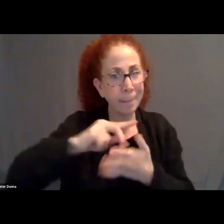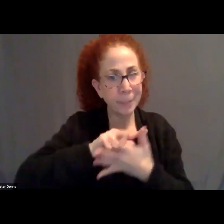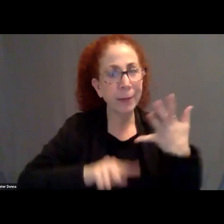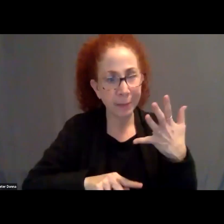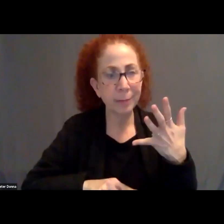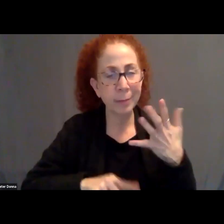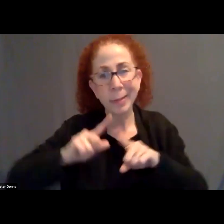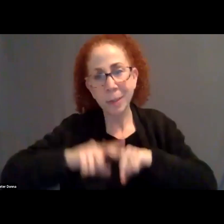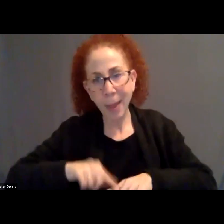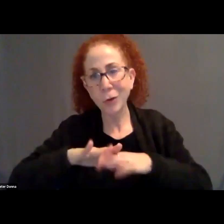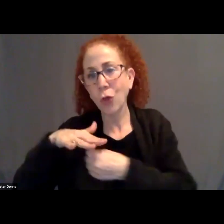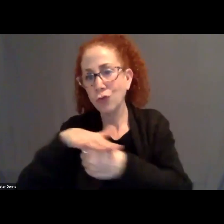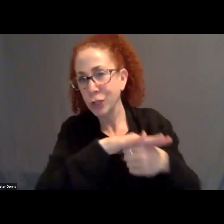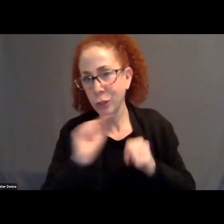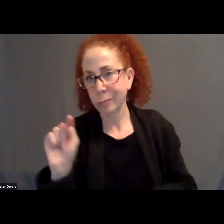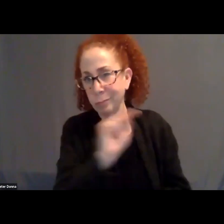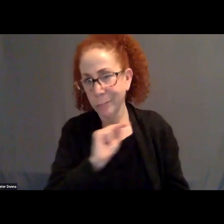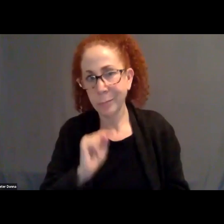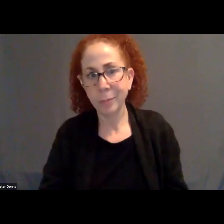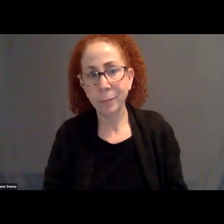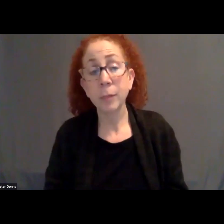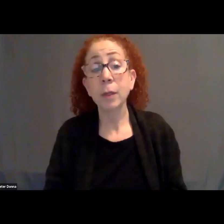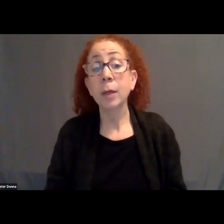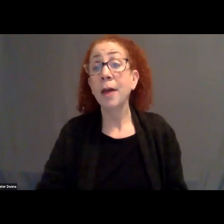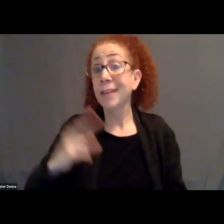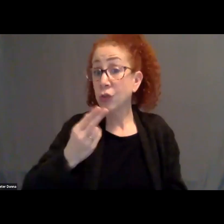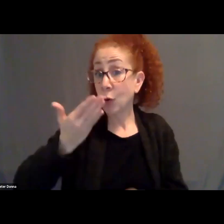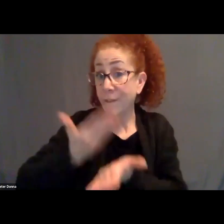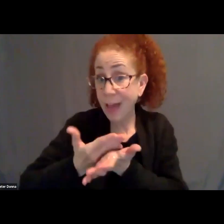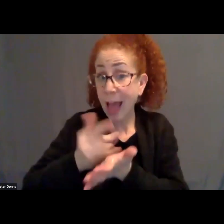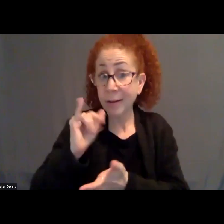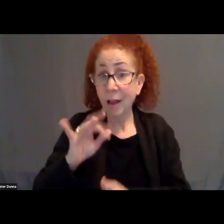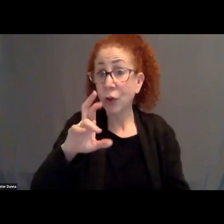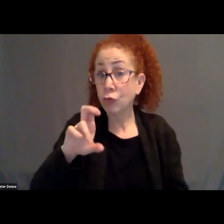depending on the region, the historical fact of creados